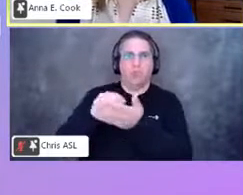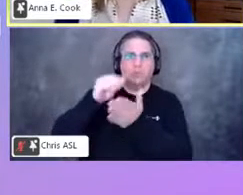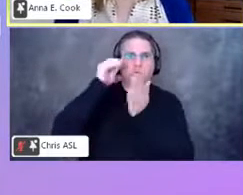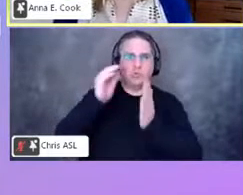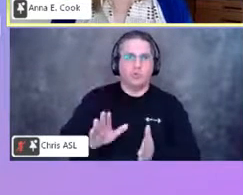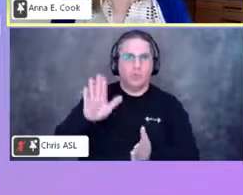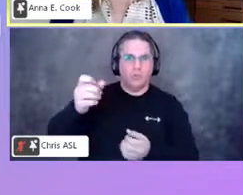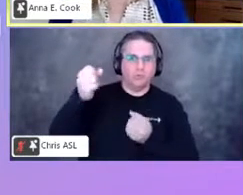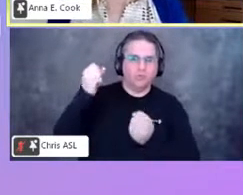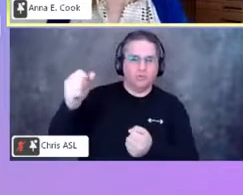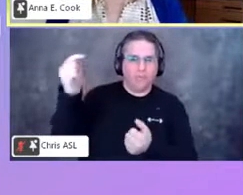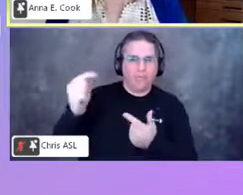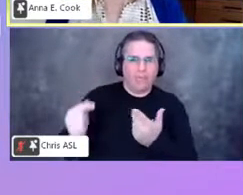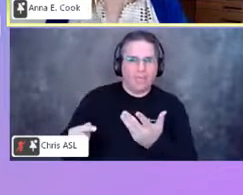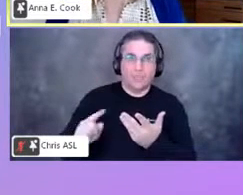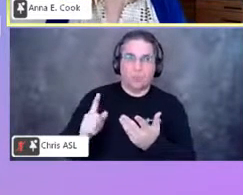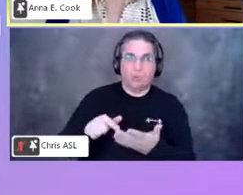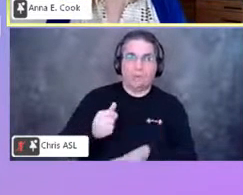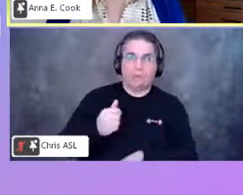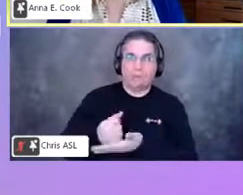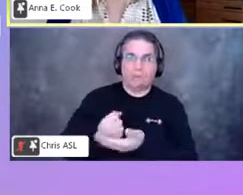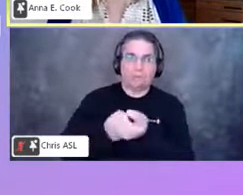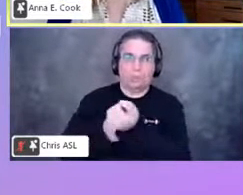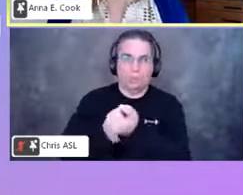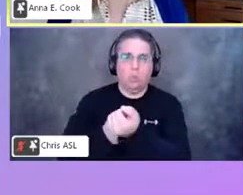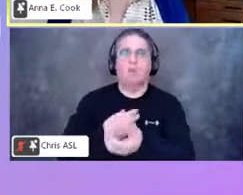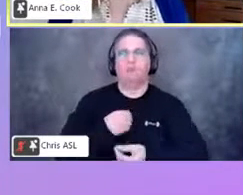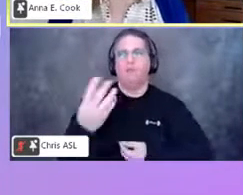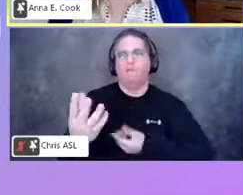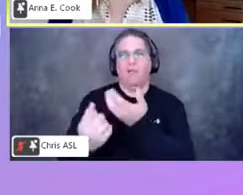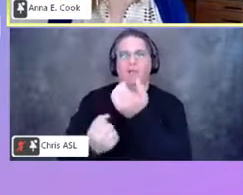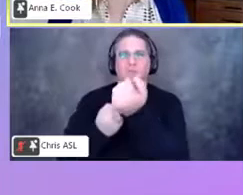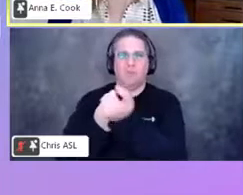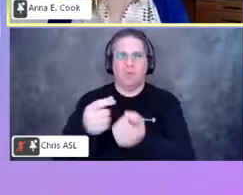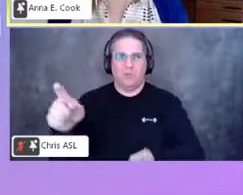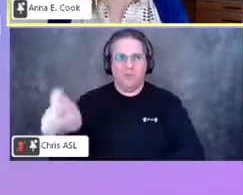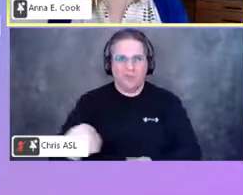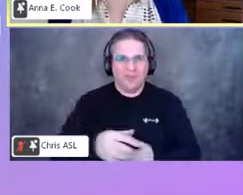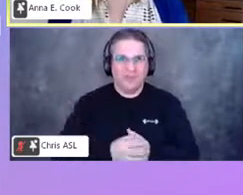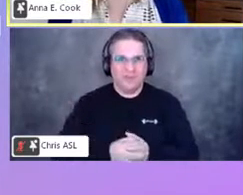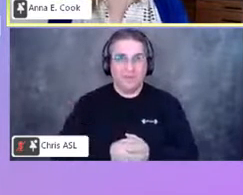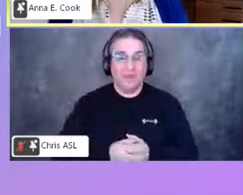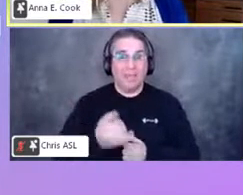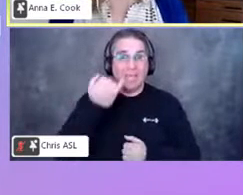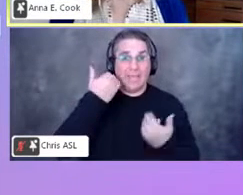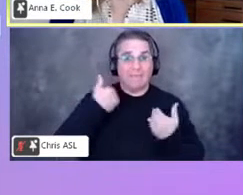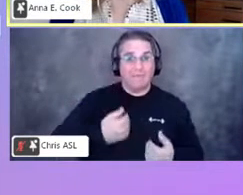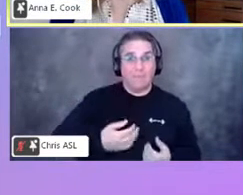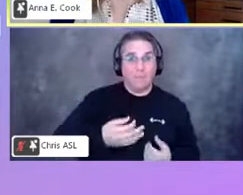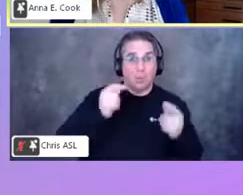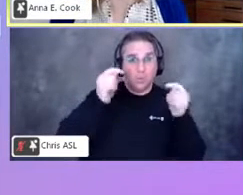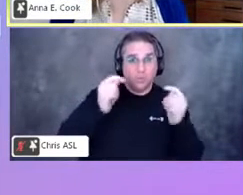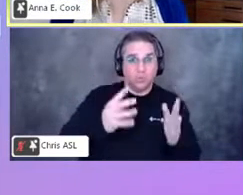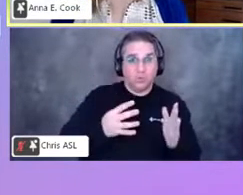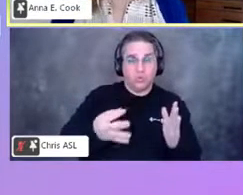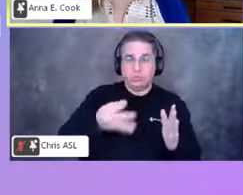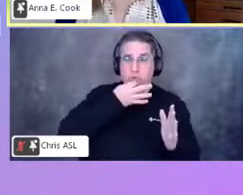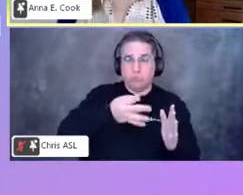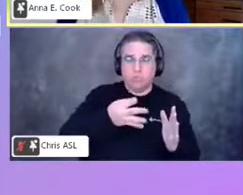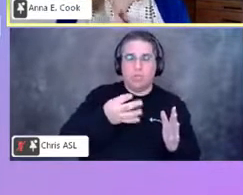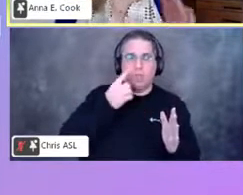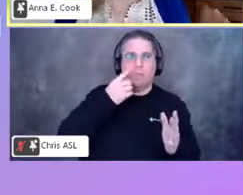ongoing support with the student a good tutor will sense these needs intuitively but technology isn't